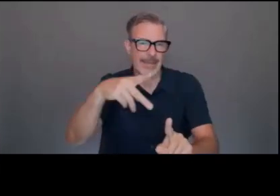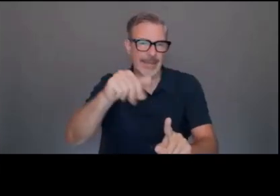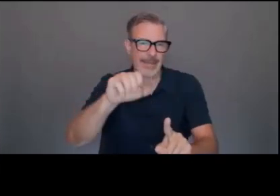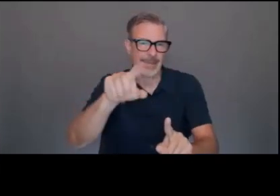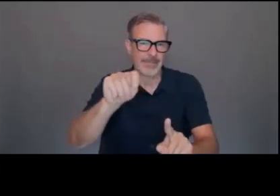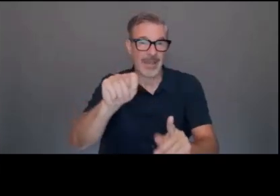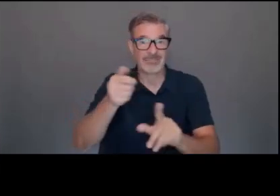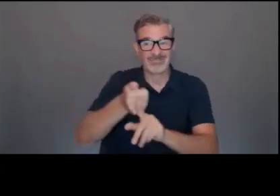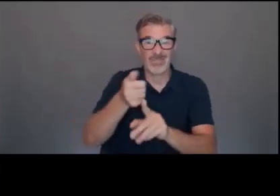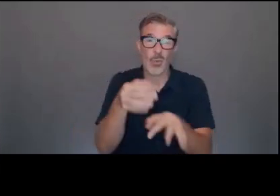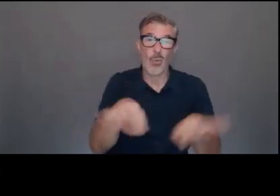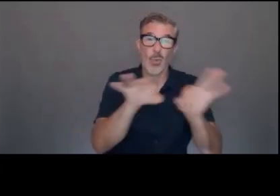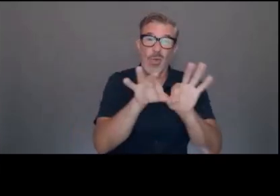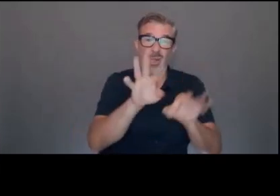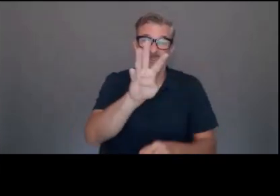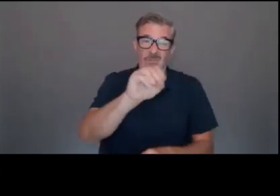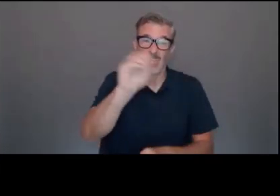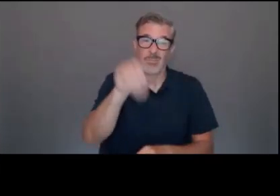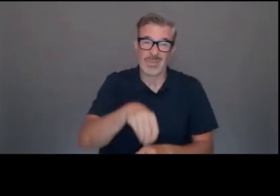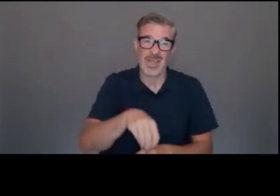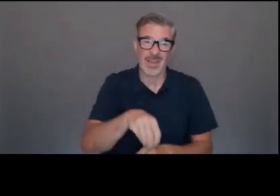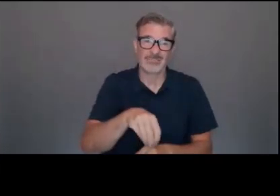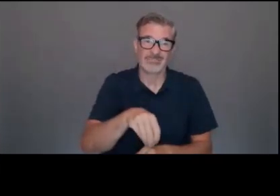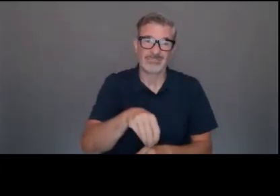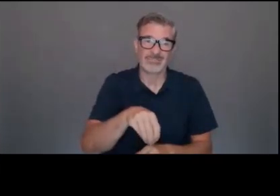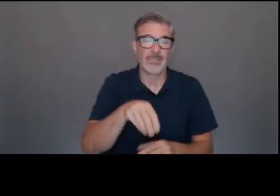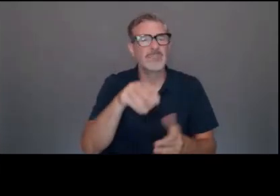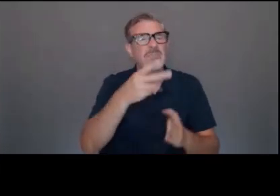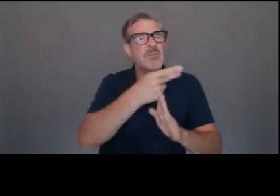This is the potential of the project to enhance the public's appreciation of the